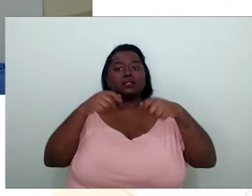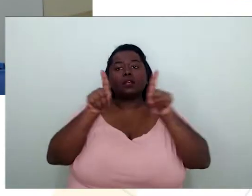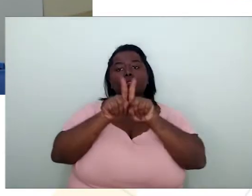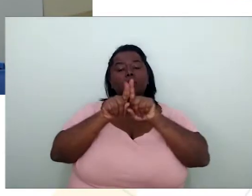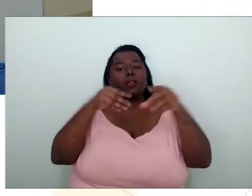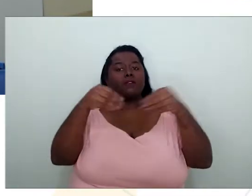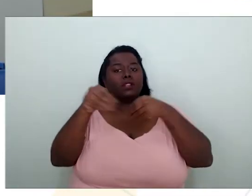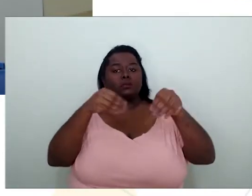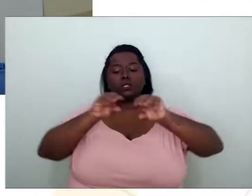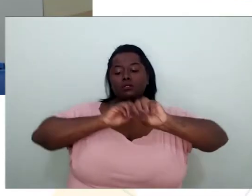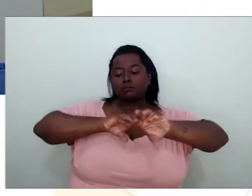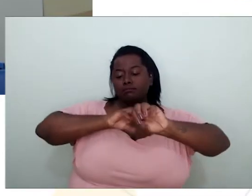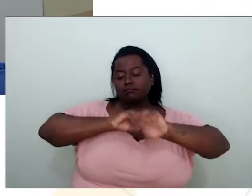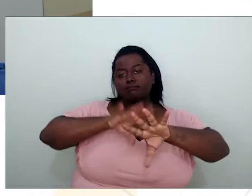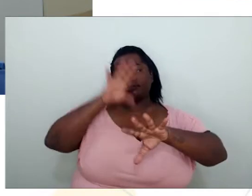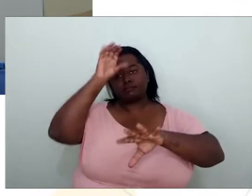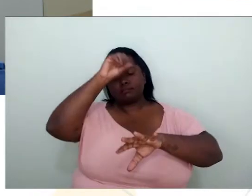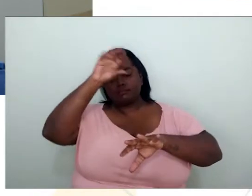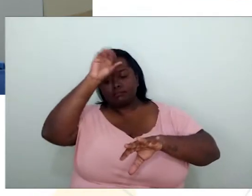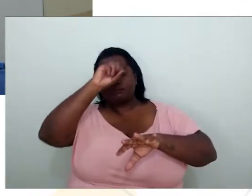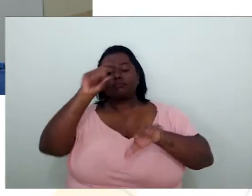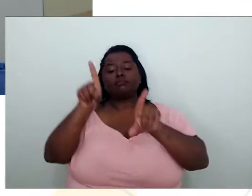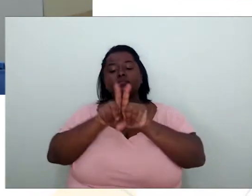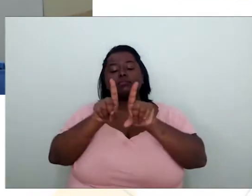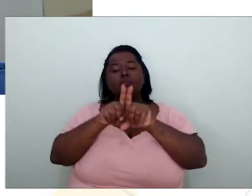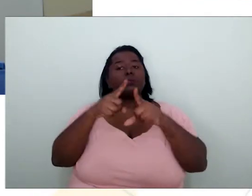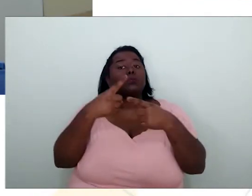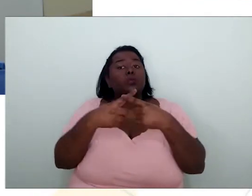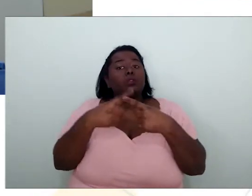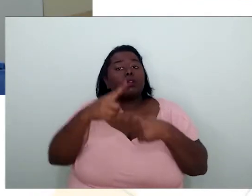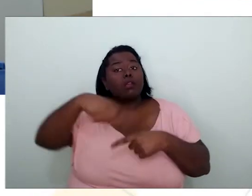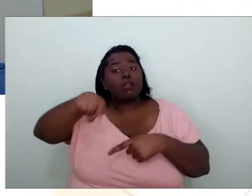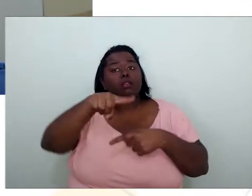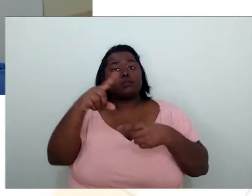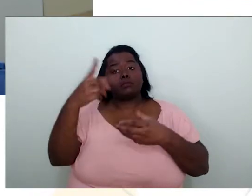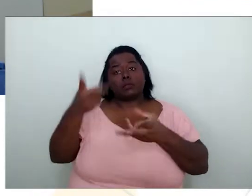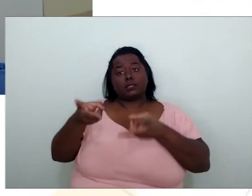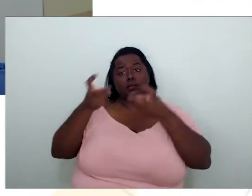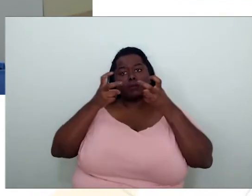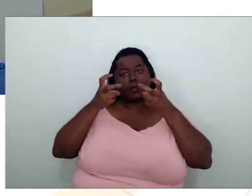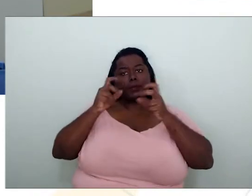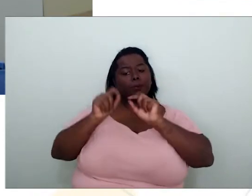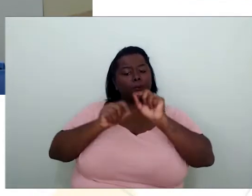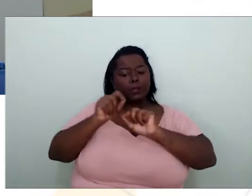distance education operation because it saw that the that the educational